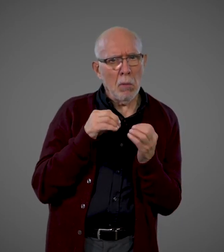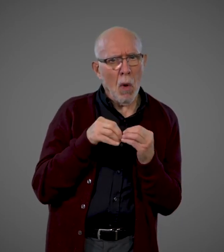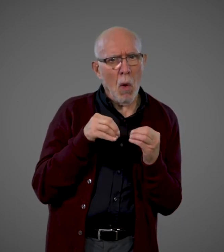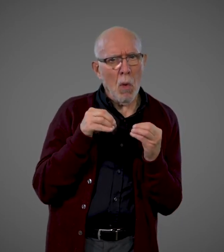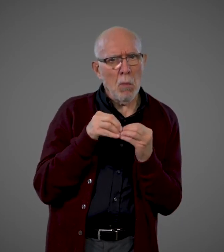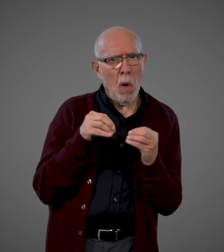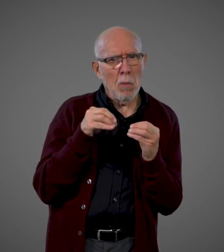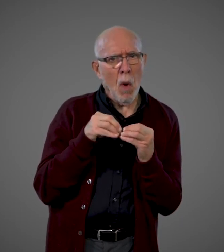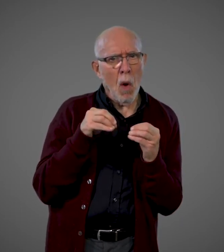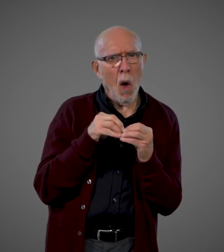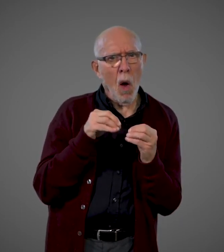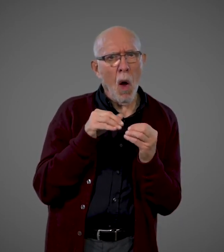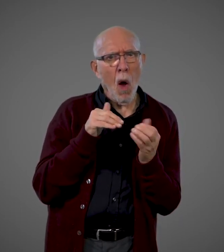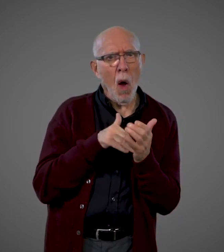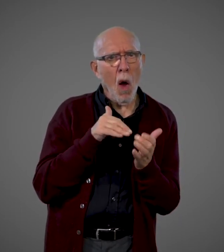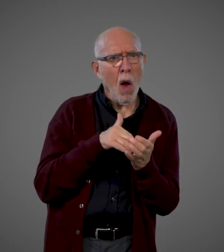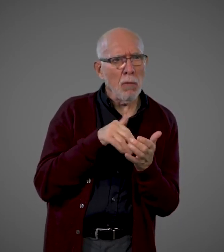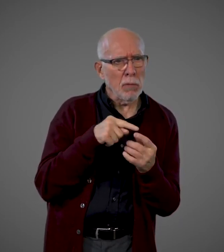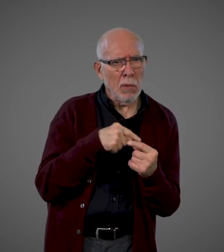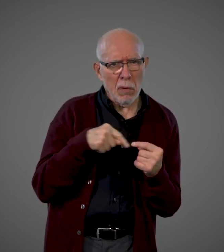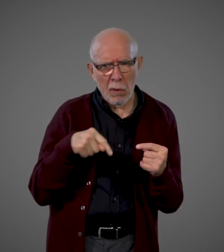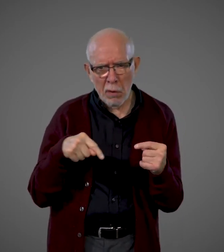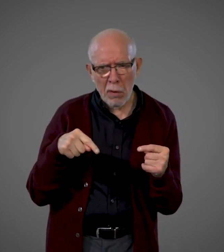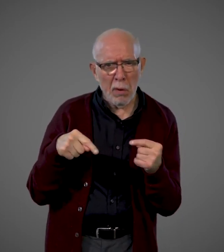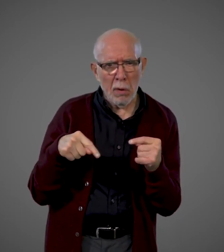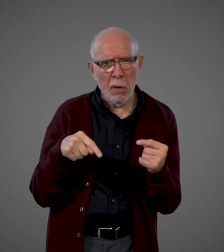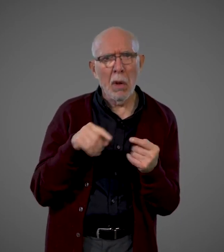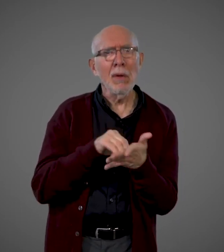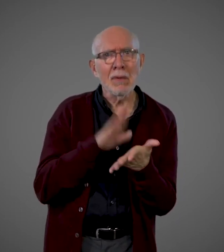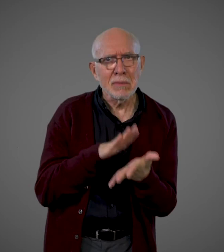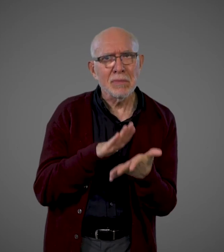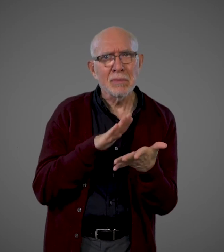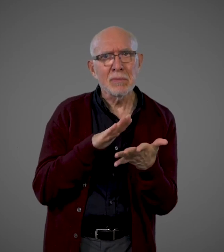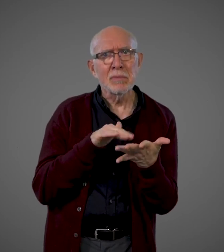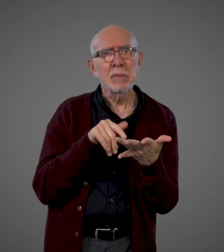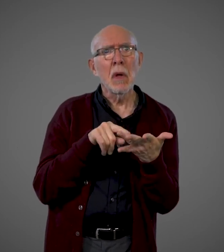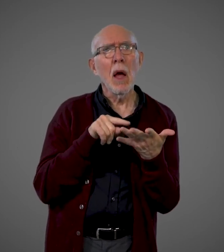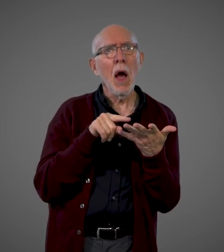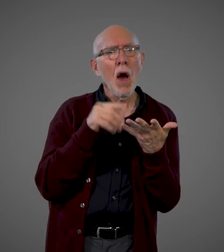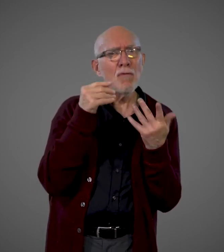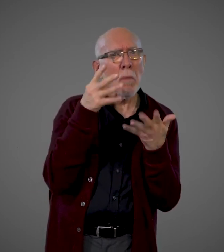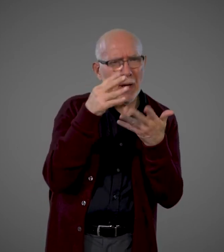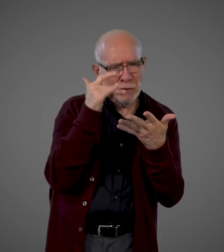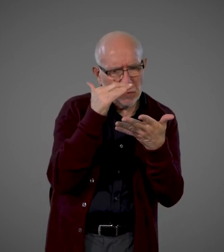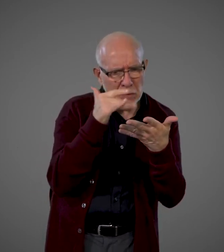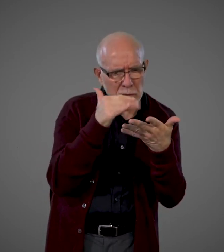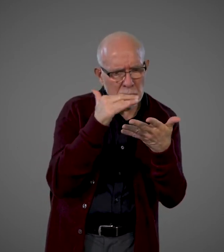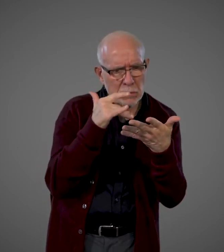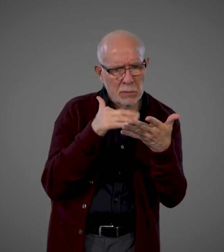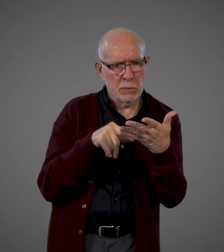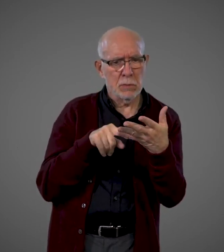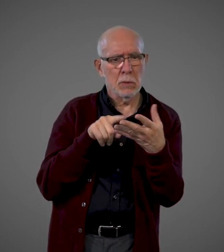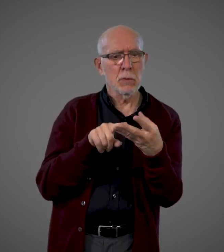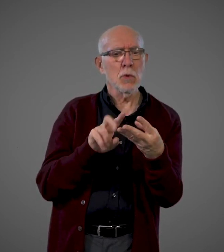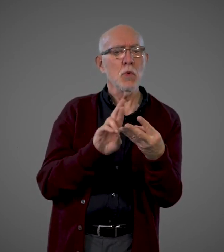and builds becoming worse and worse. Be ready to give this information